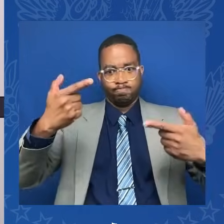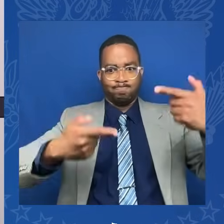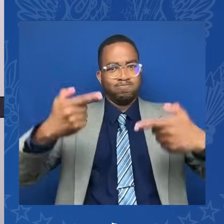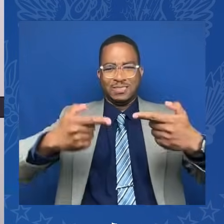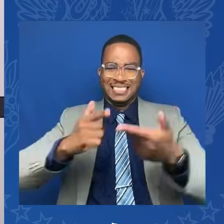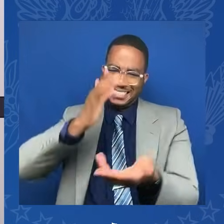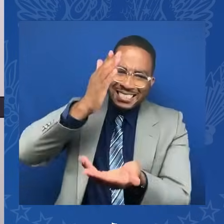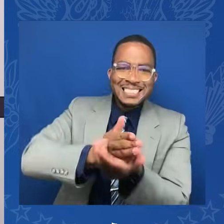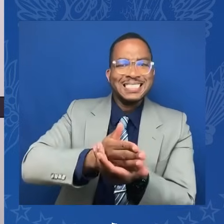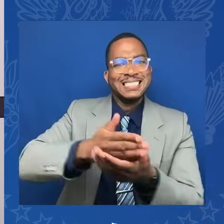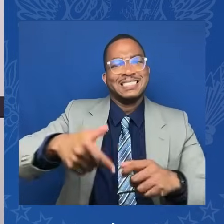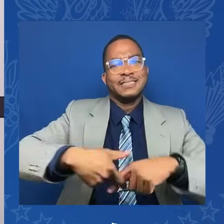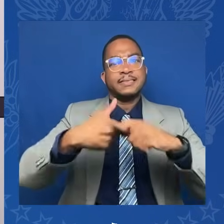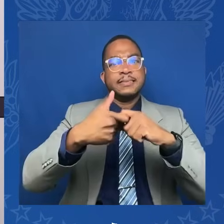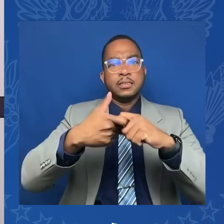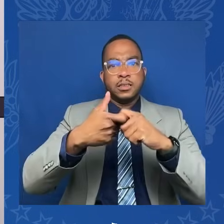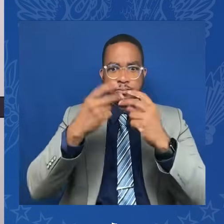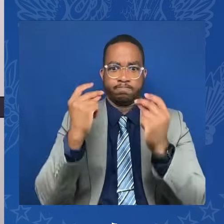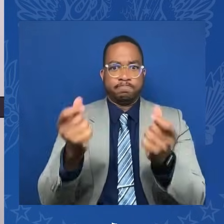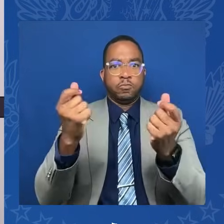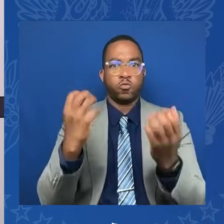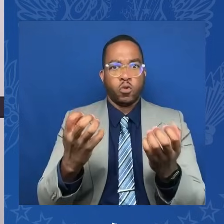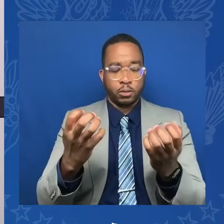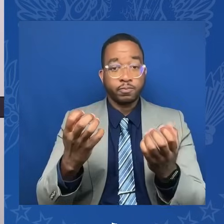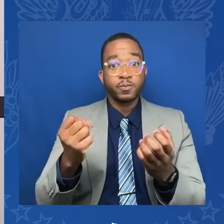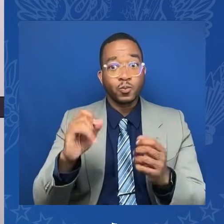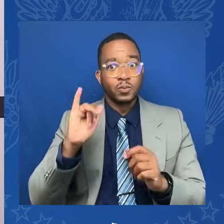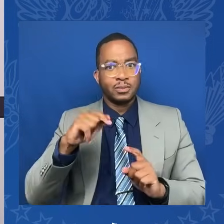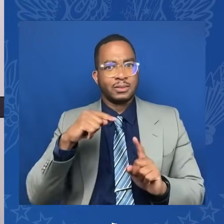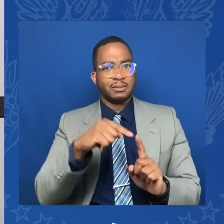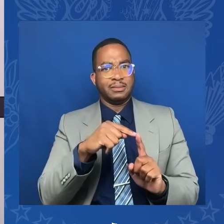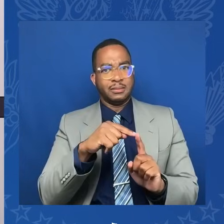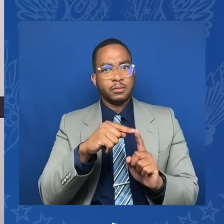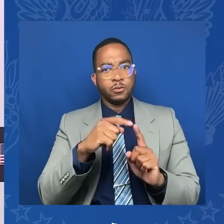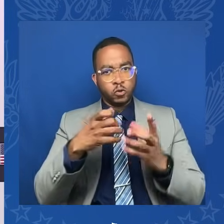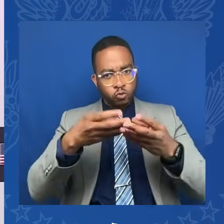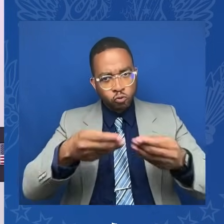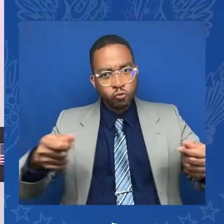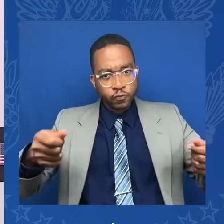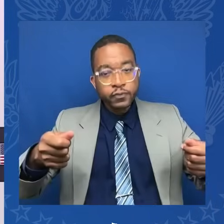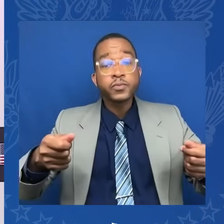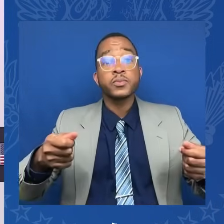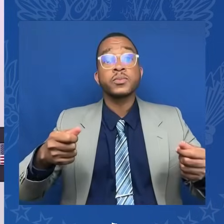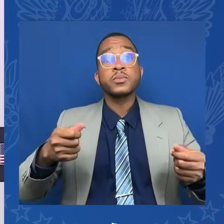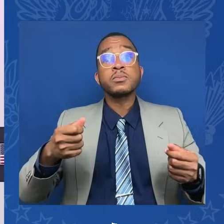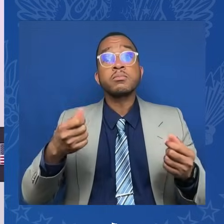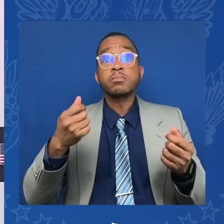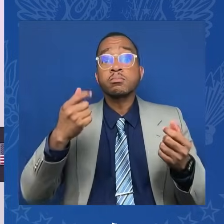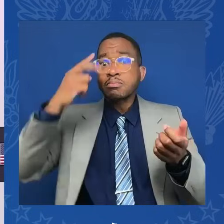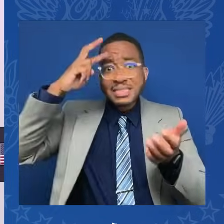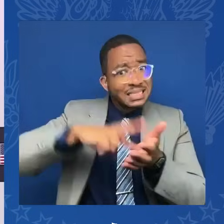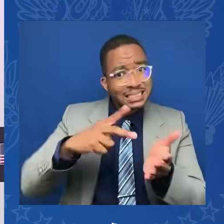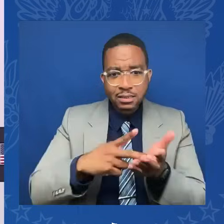which is the only one that can bring about a fair and lasting peace and meet the security of concerns of both people.